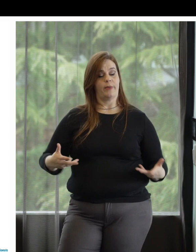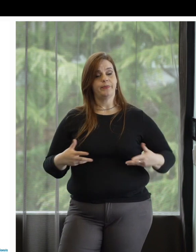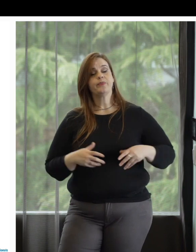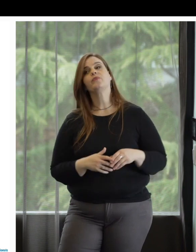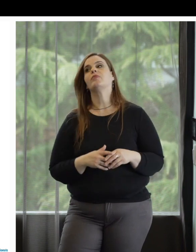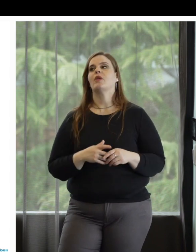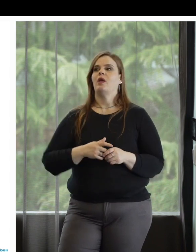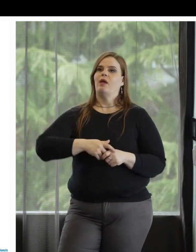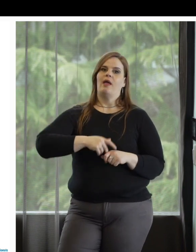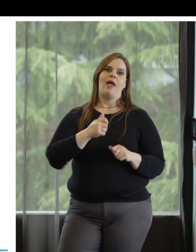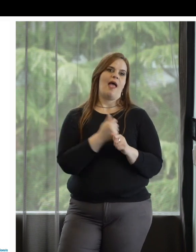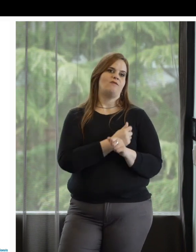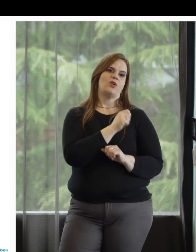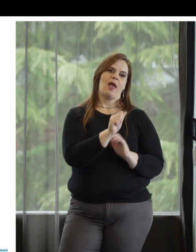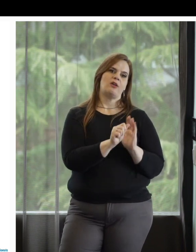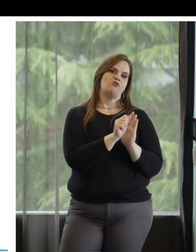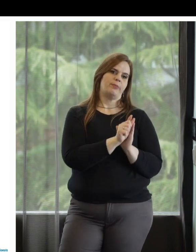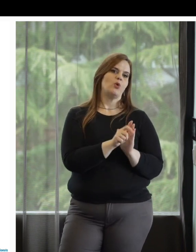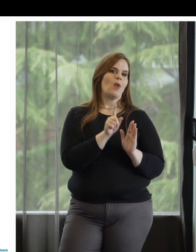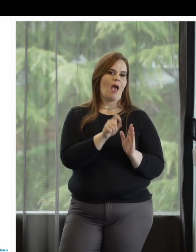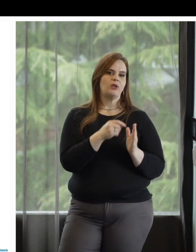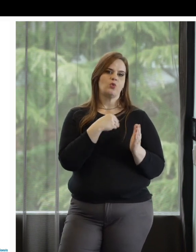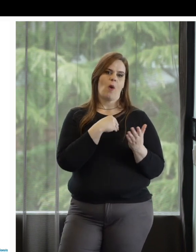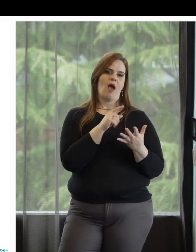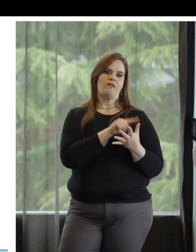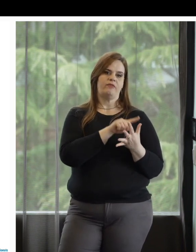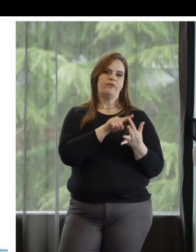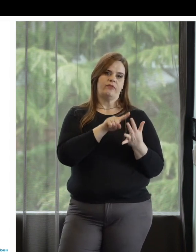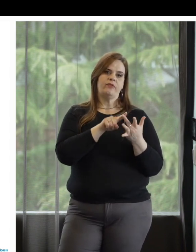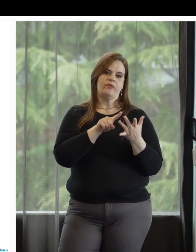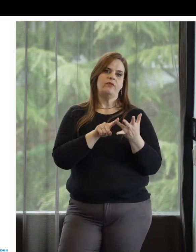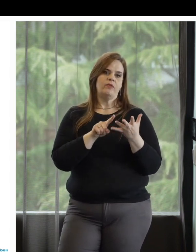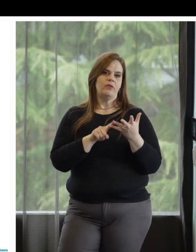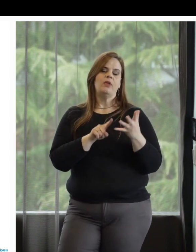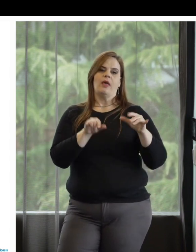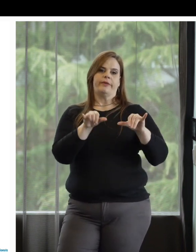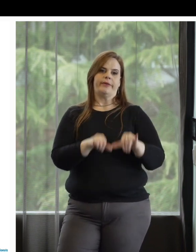attribute needs to have a consistent way of measuring